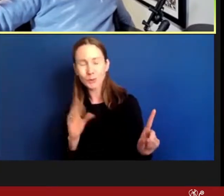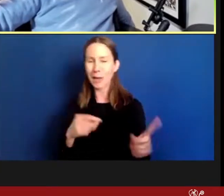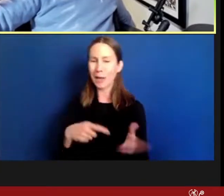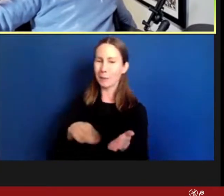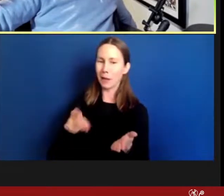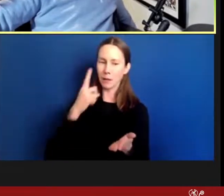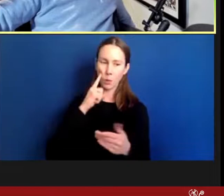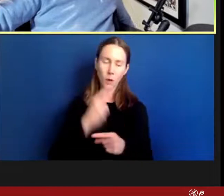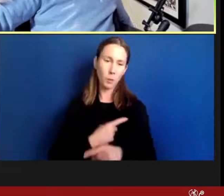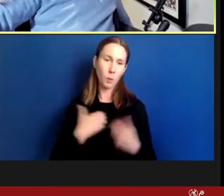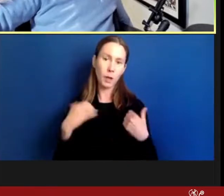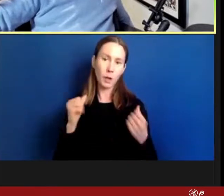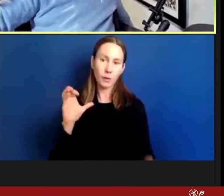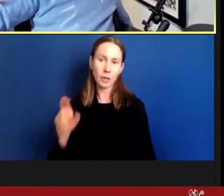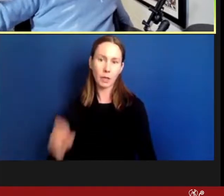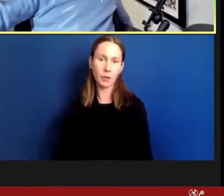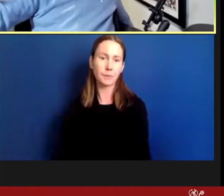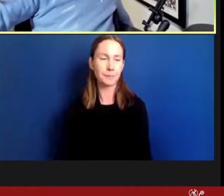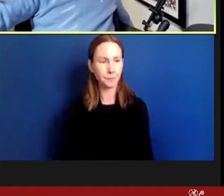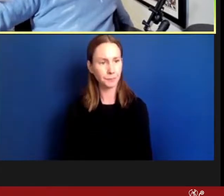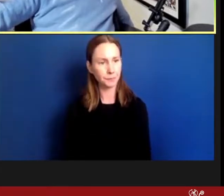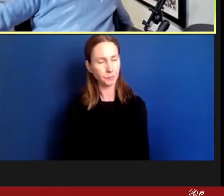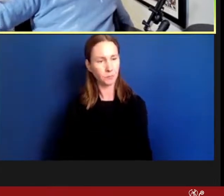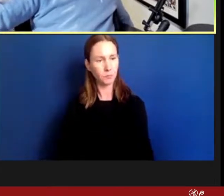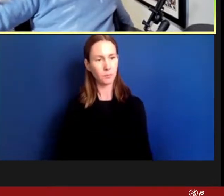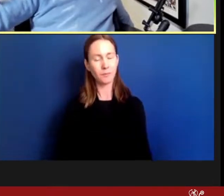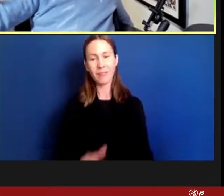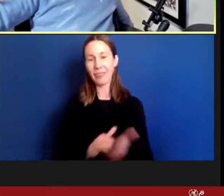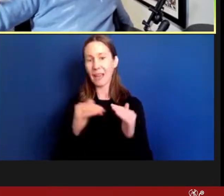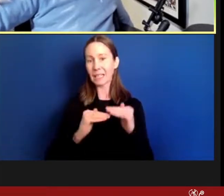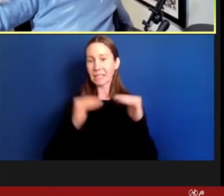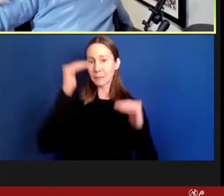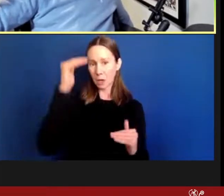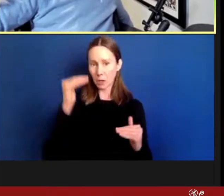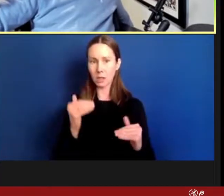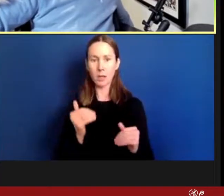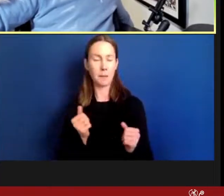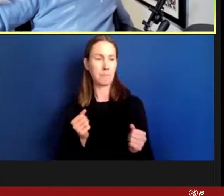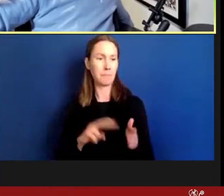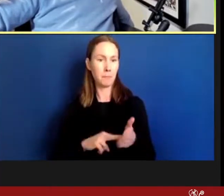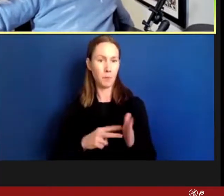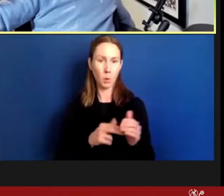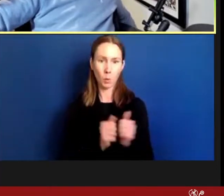healthcare. This disparity has made people with IDD more likely to have poor oral hygiene,